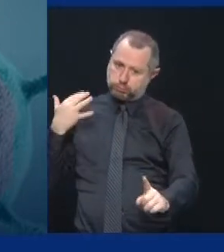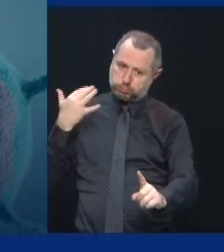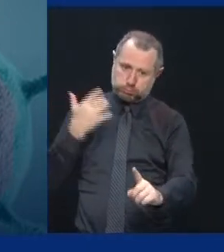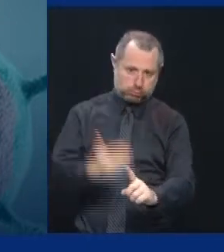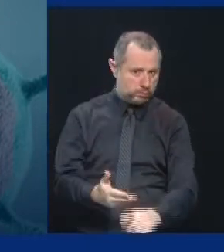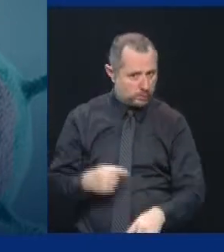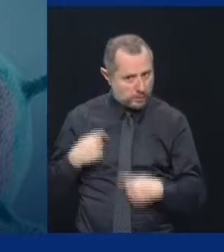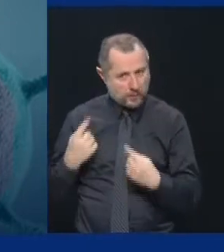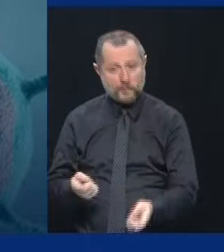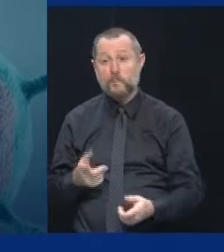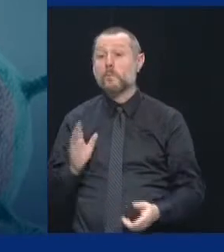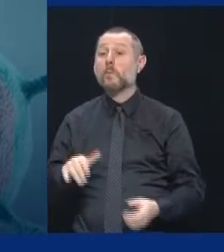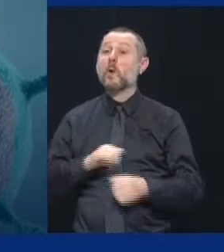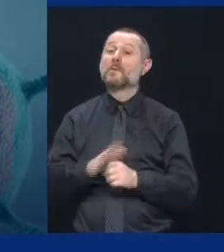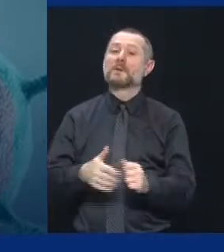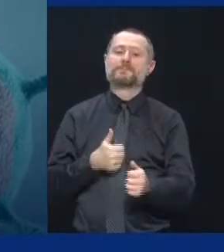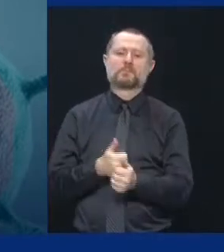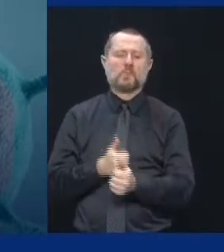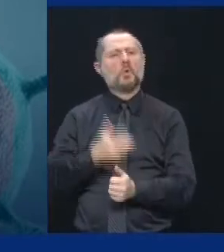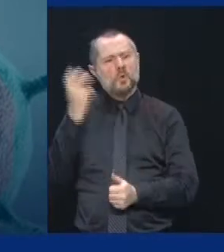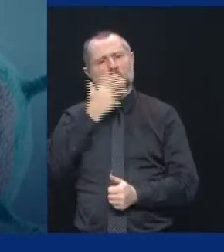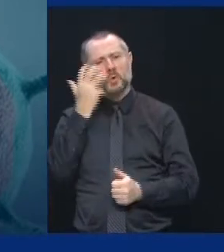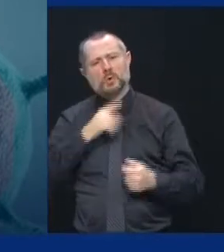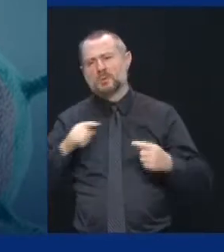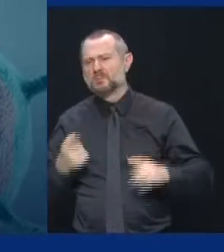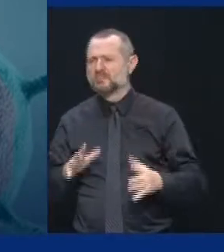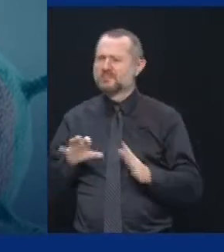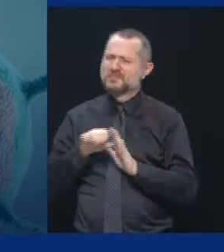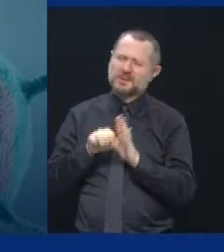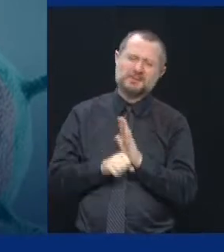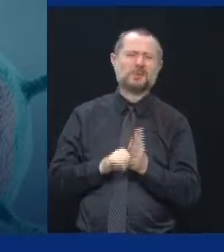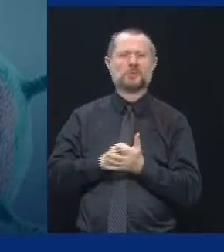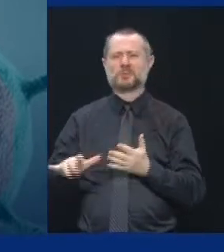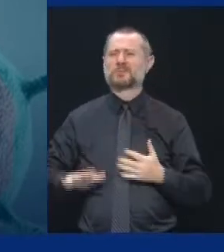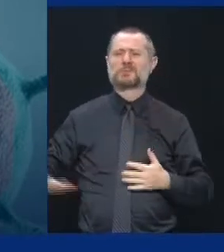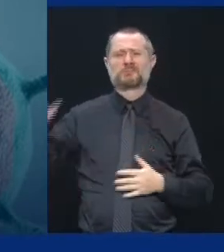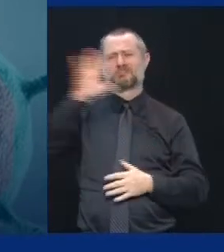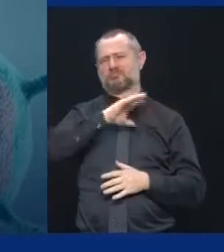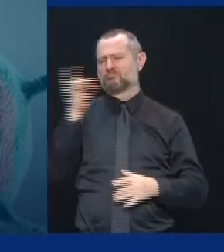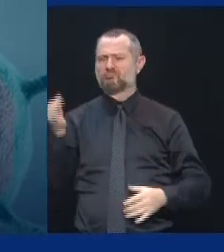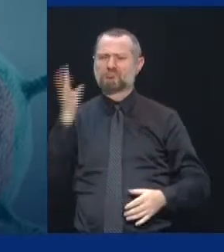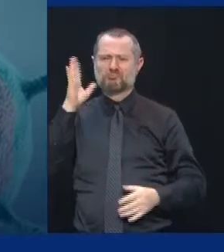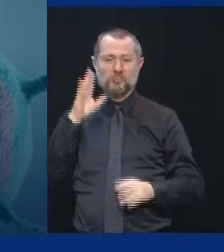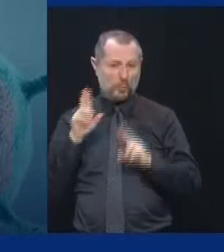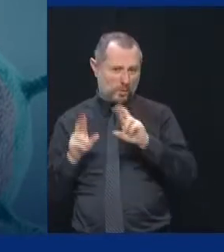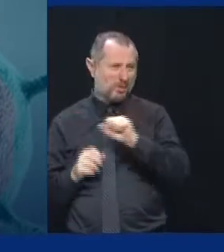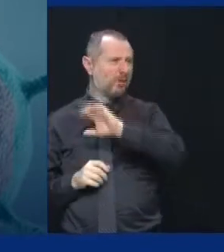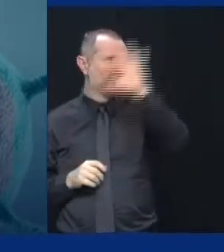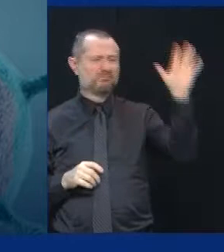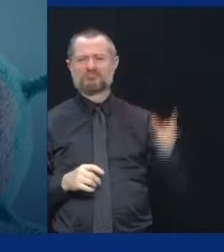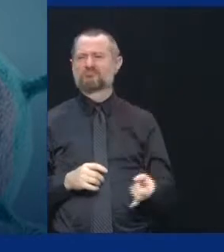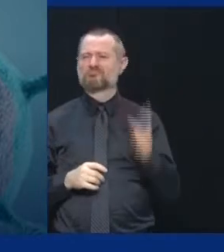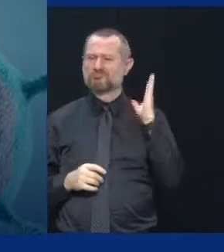NOT REALLY FOR A CHANGE, IT HAS BEEN THE EVER PRESENT TOPIC. IN THE STATE OF NEW YORK AND THE